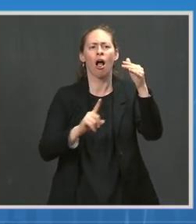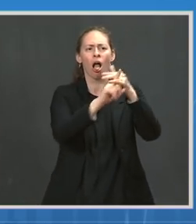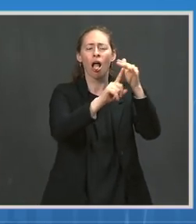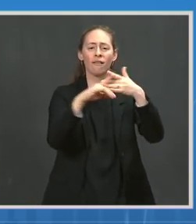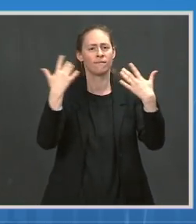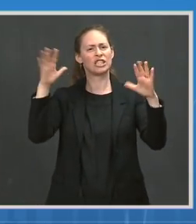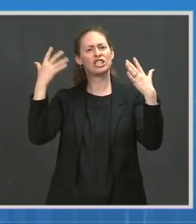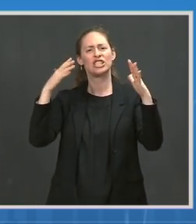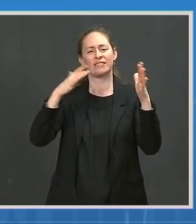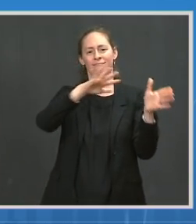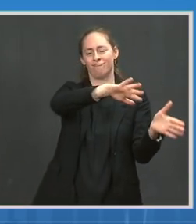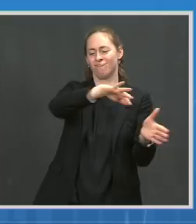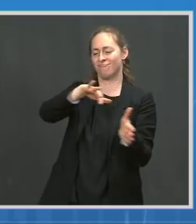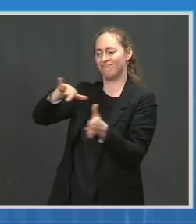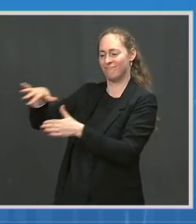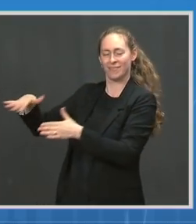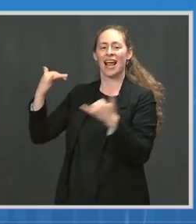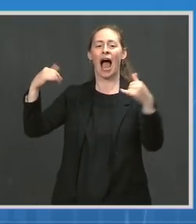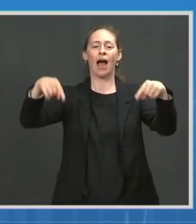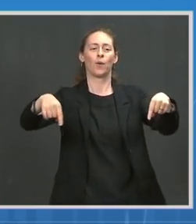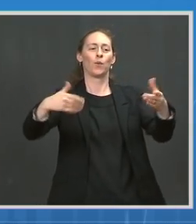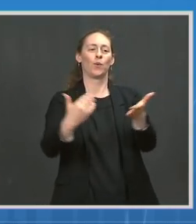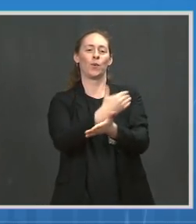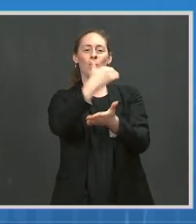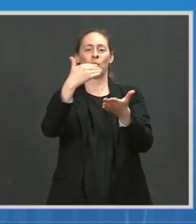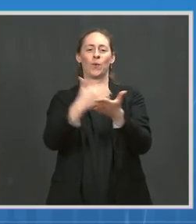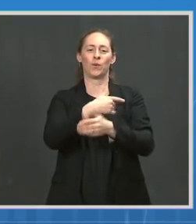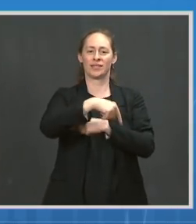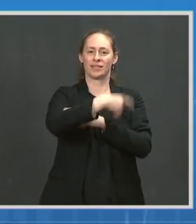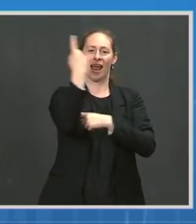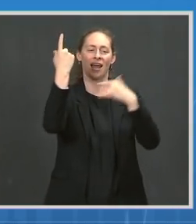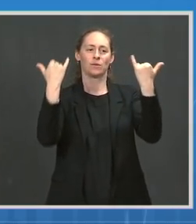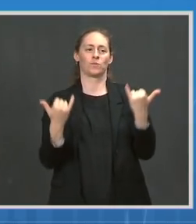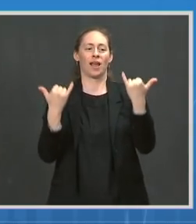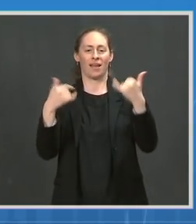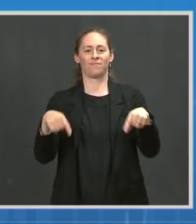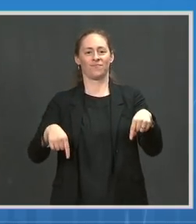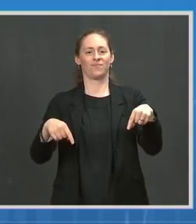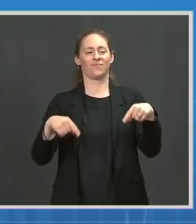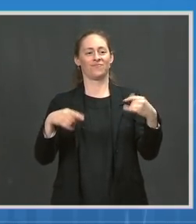That cannot be said enough. Thanks to the aggressive action taken by many,